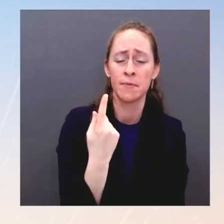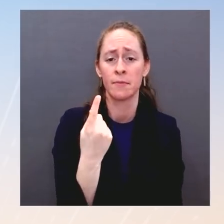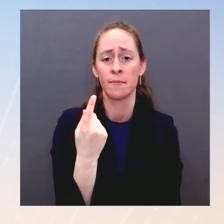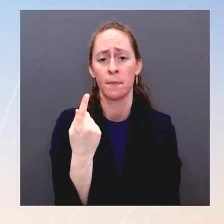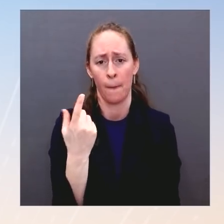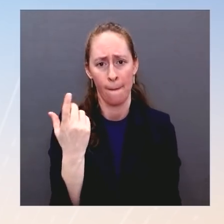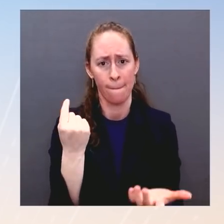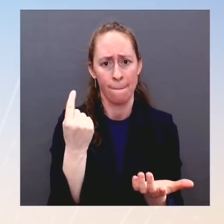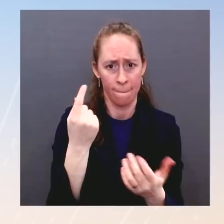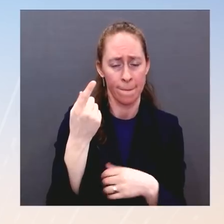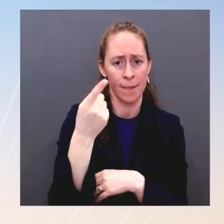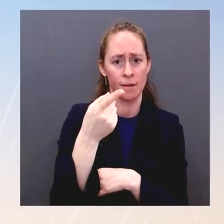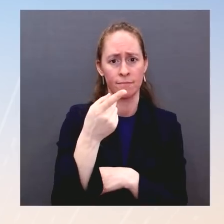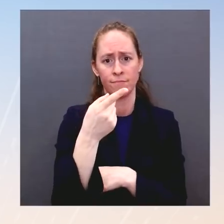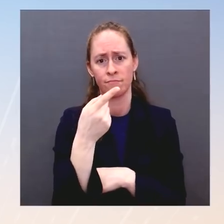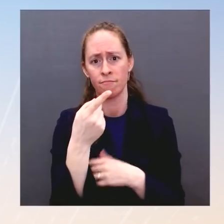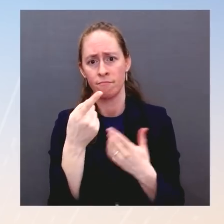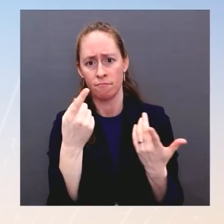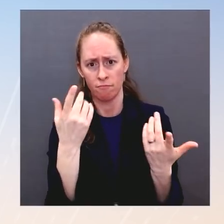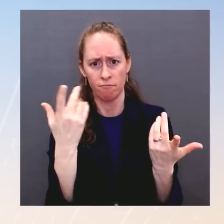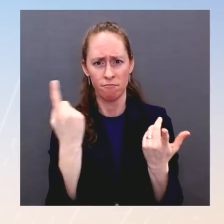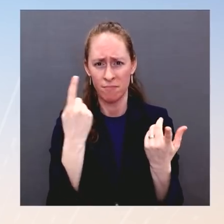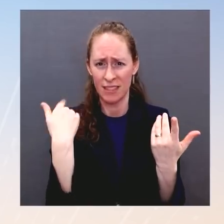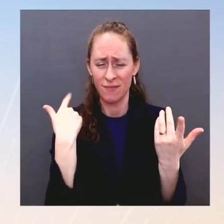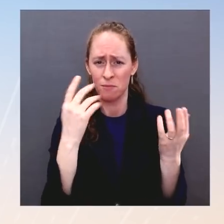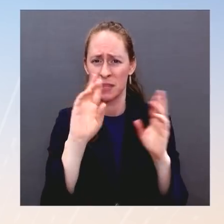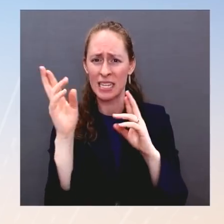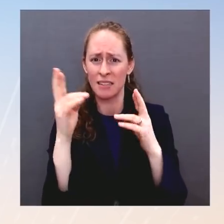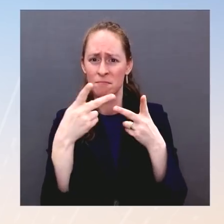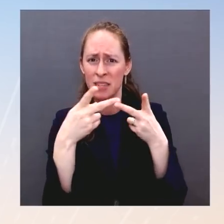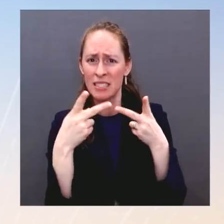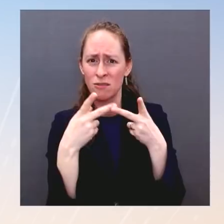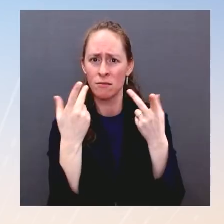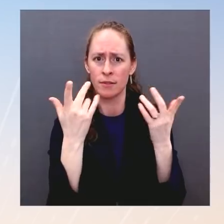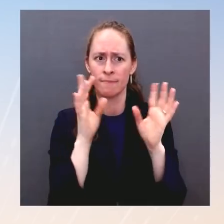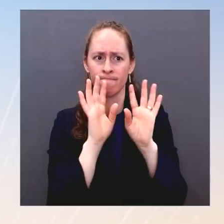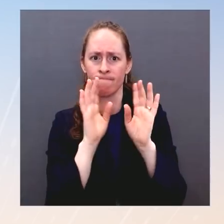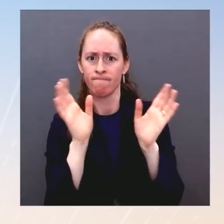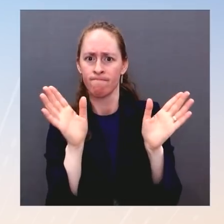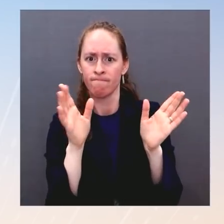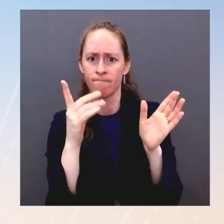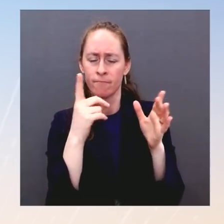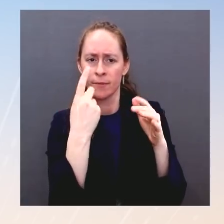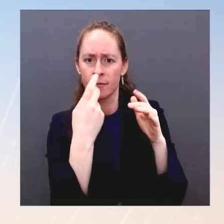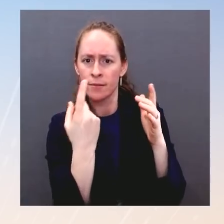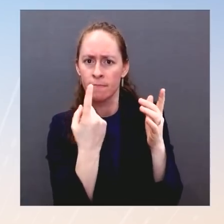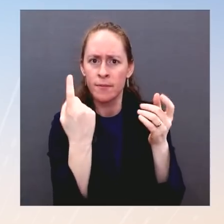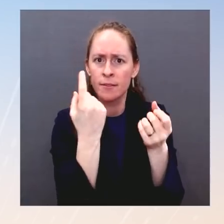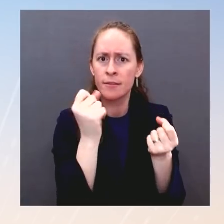Given the national security crisis, is that something that is also available? Ms. Psaki: The President has the capacity to make a secure call from anywhere he is, yes.